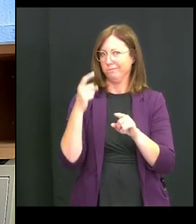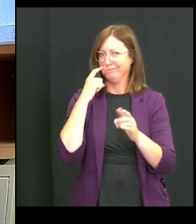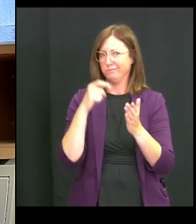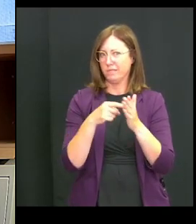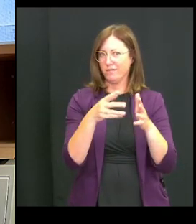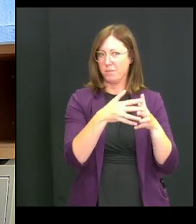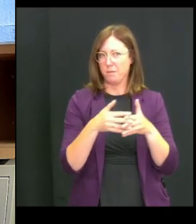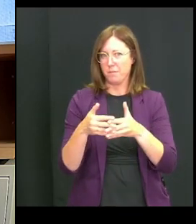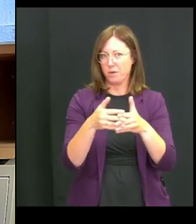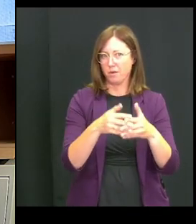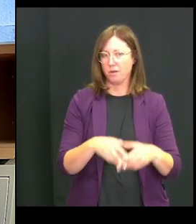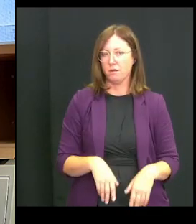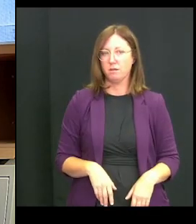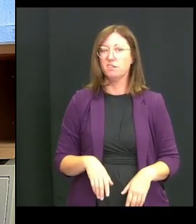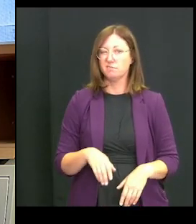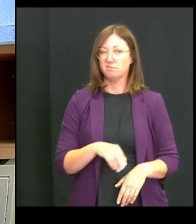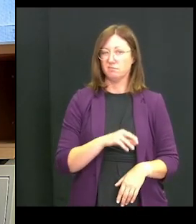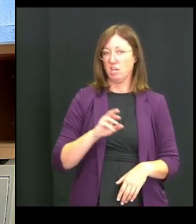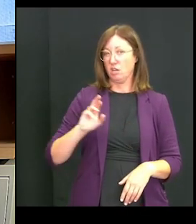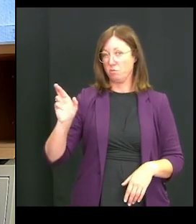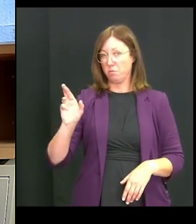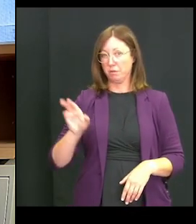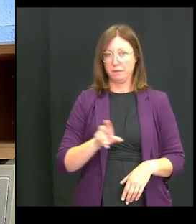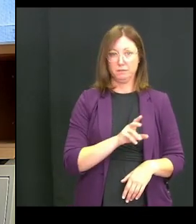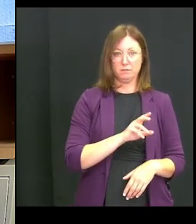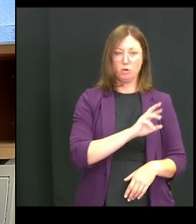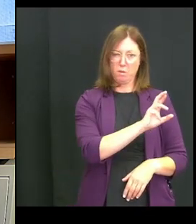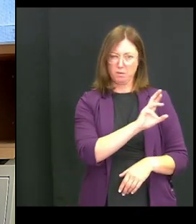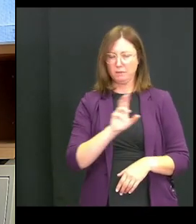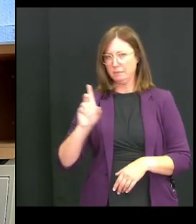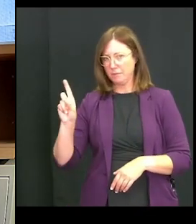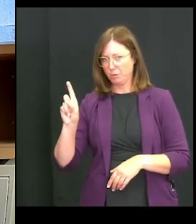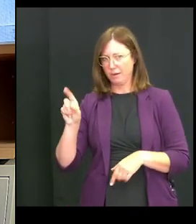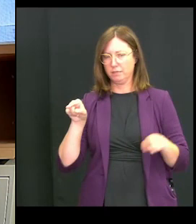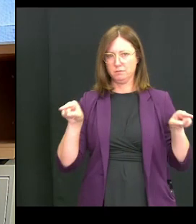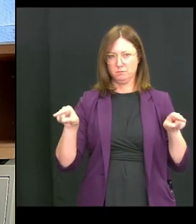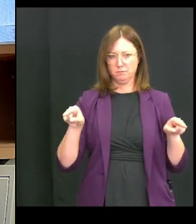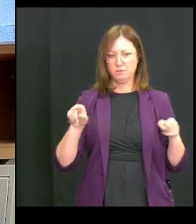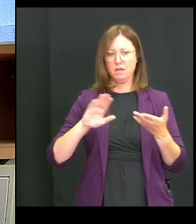That is that Republican and Democratic voters have become increasingly socially distinct.